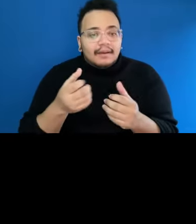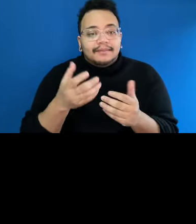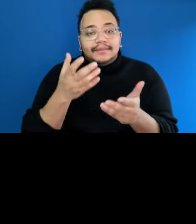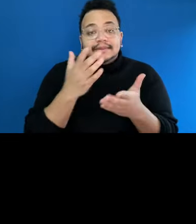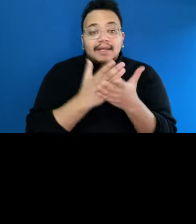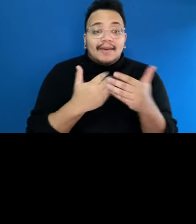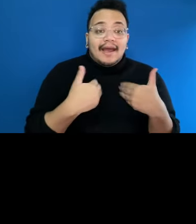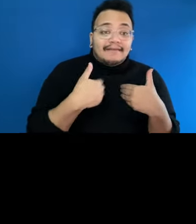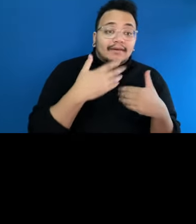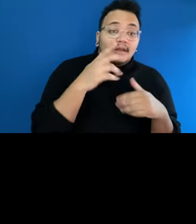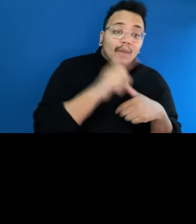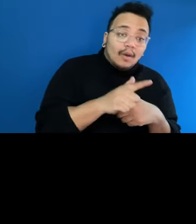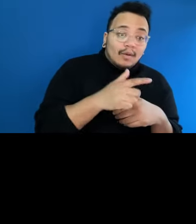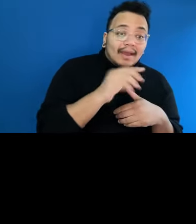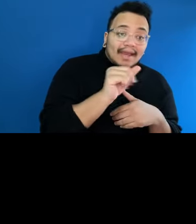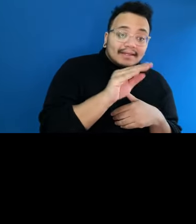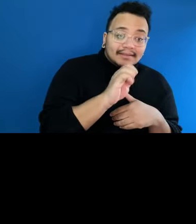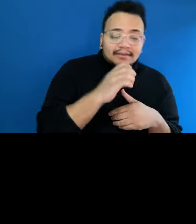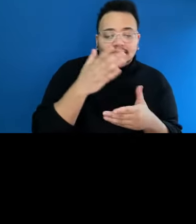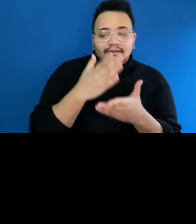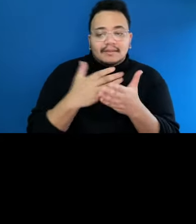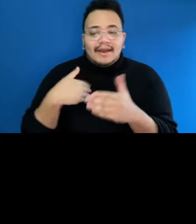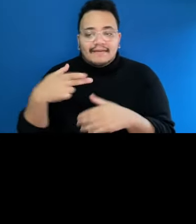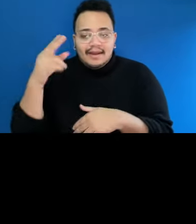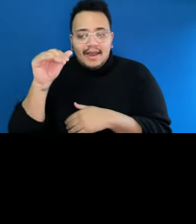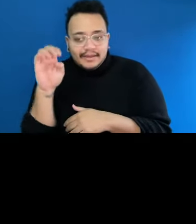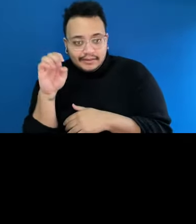This chart shows you that the general public,